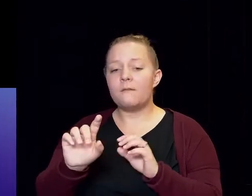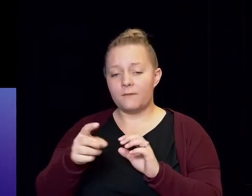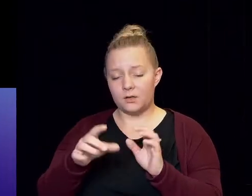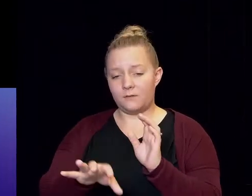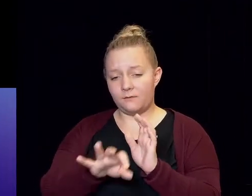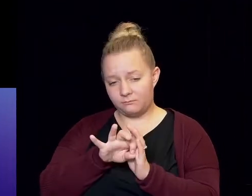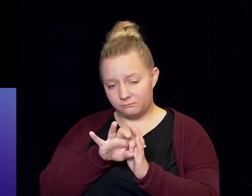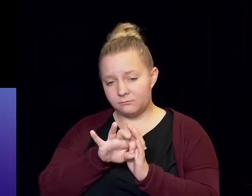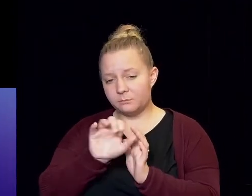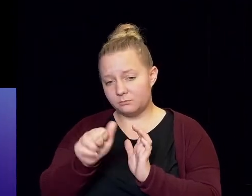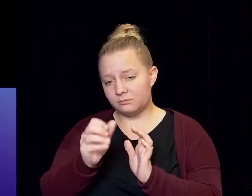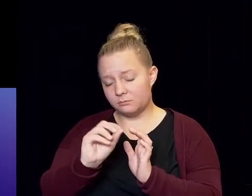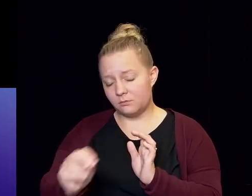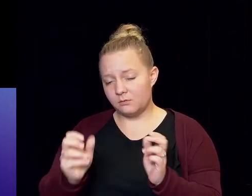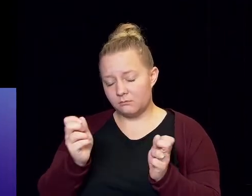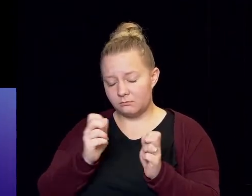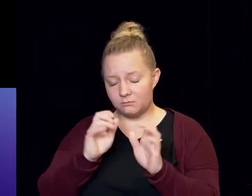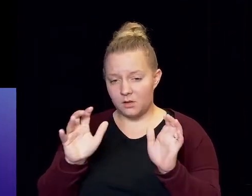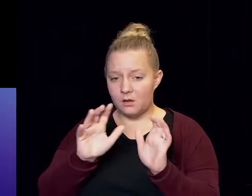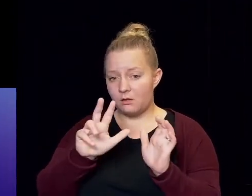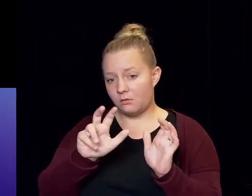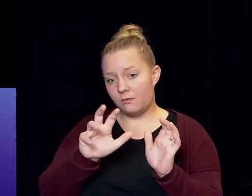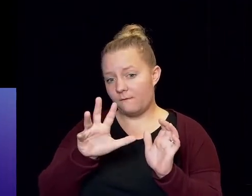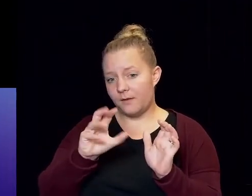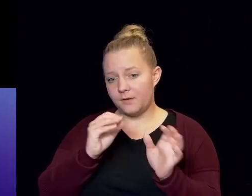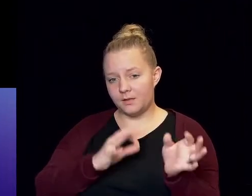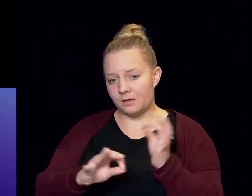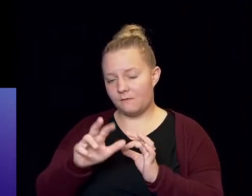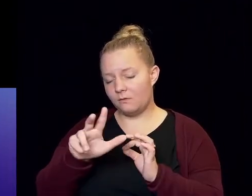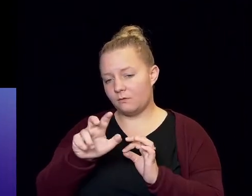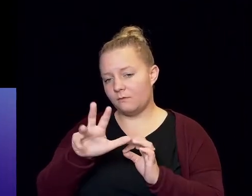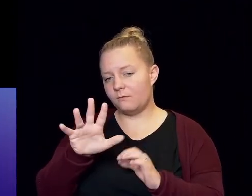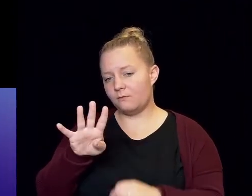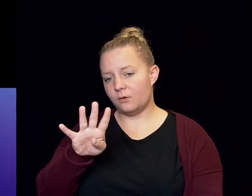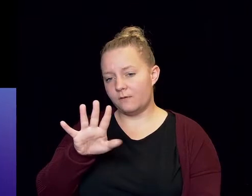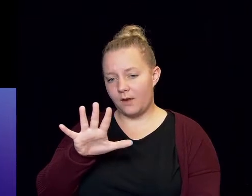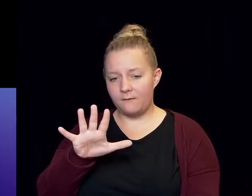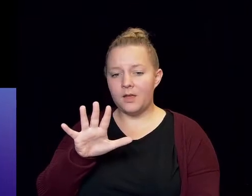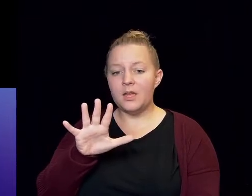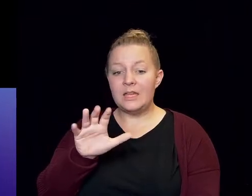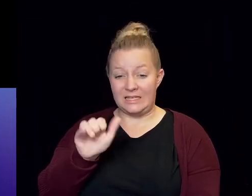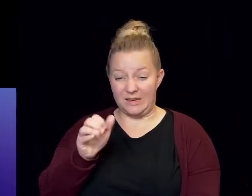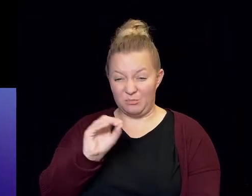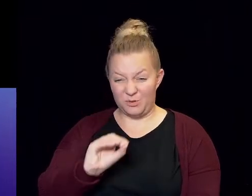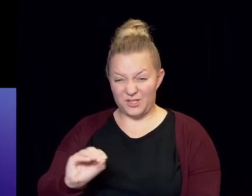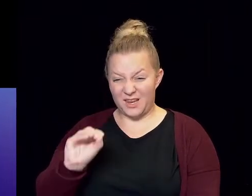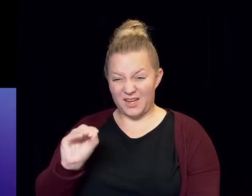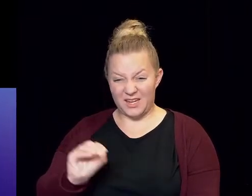I imagine that was being 350 instead of 345. So, 10% came out to be about 35 or if I just move my